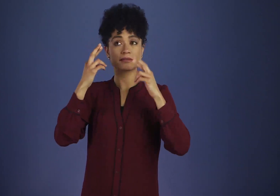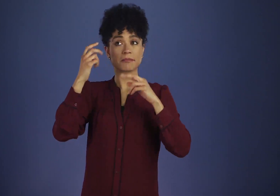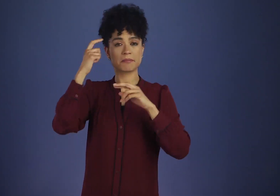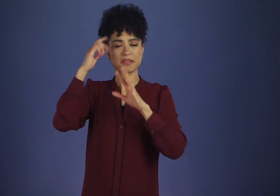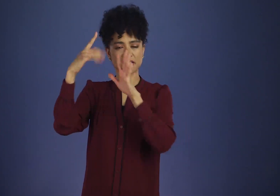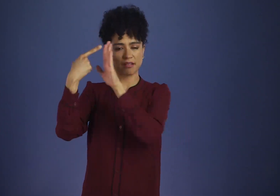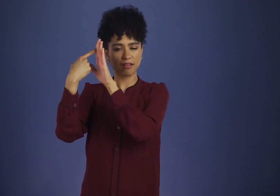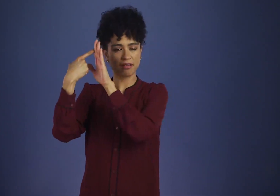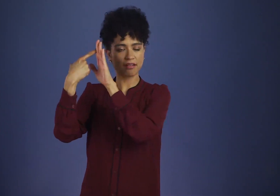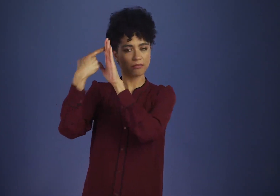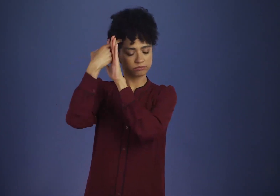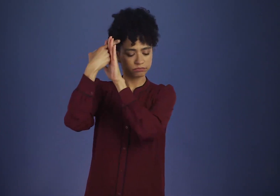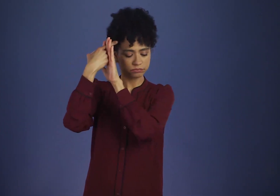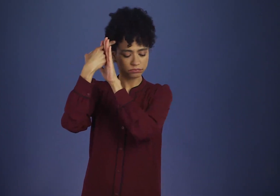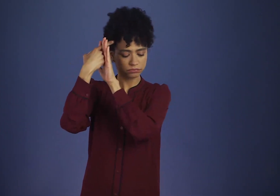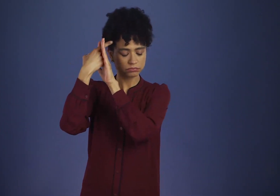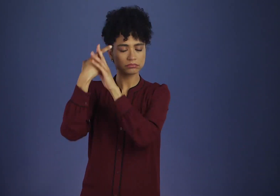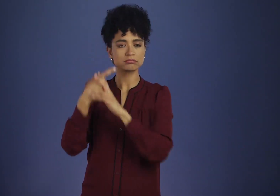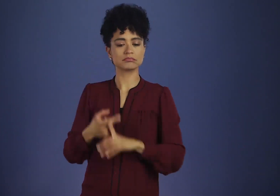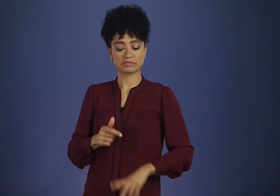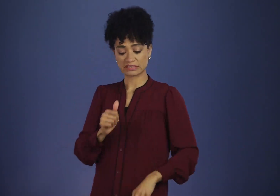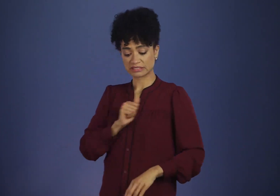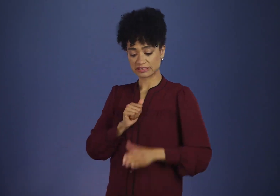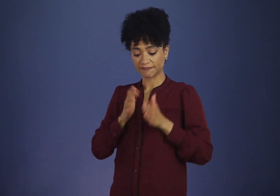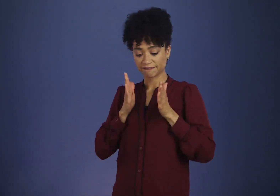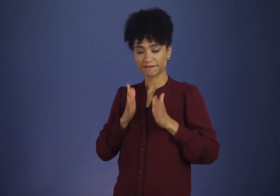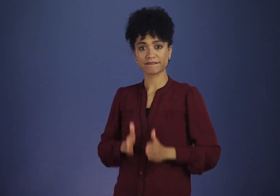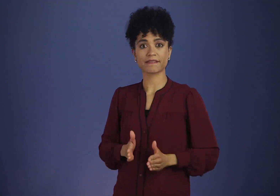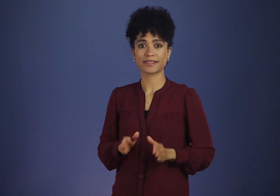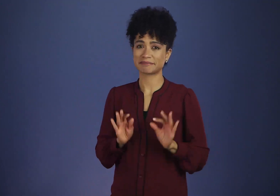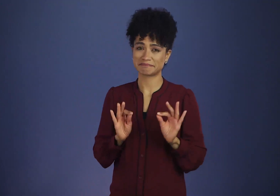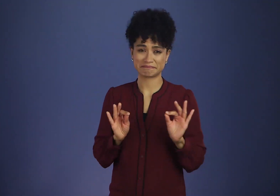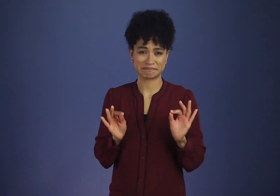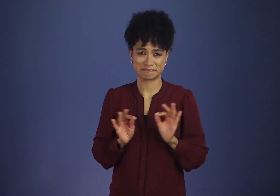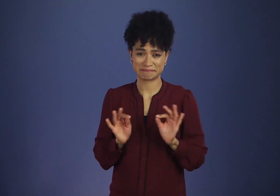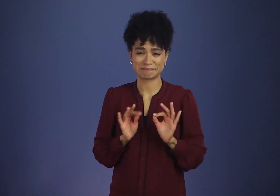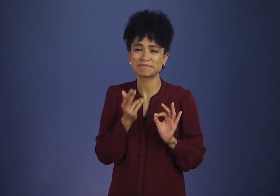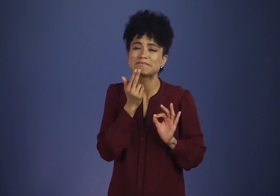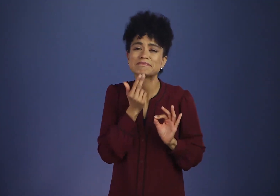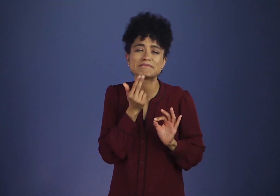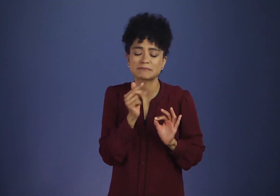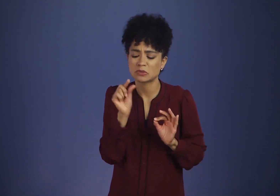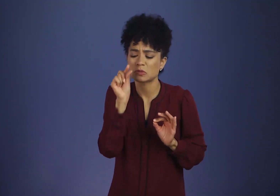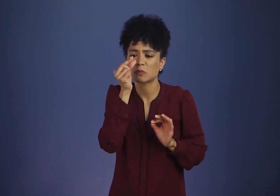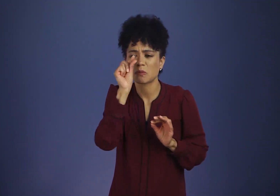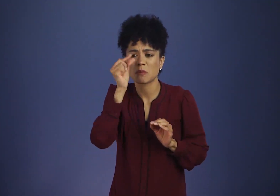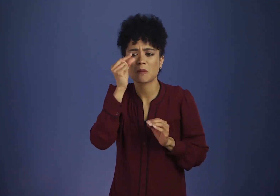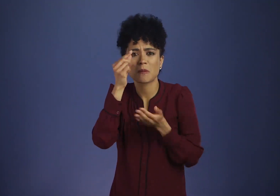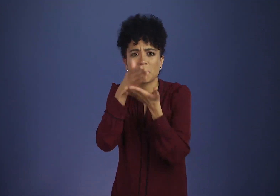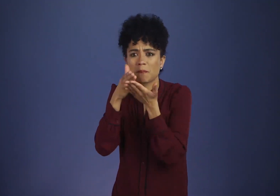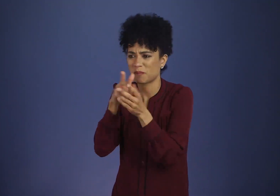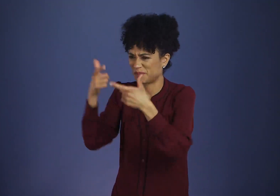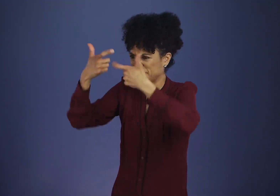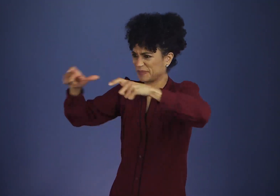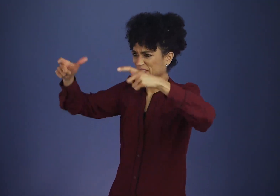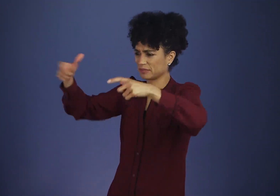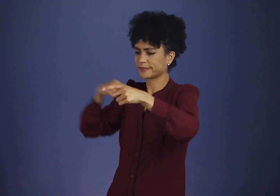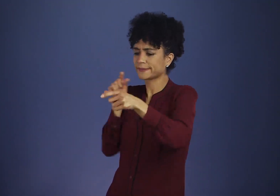Realization dawns that he is but a small part of a great whole; that no personal sacrifice